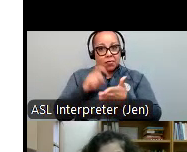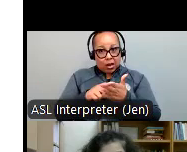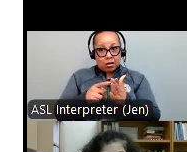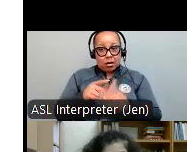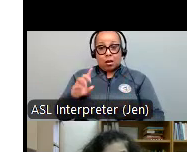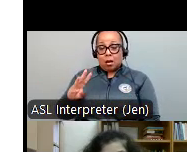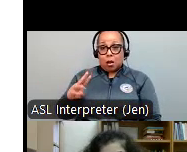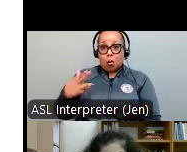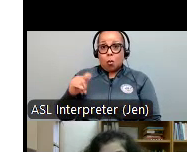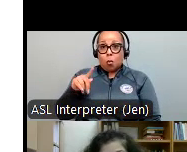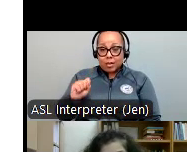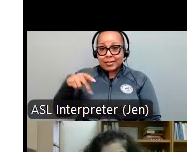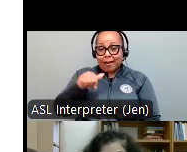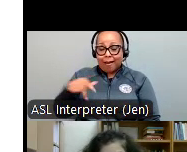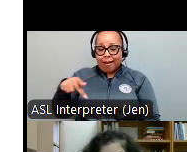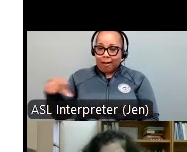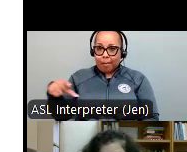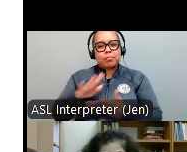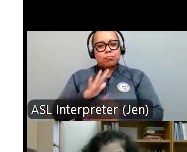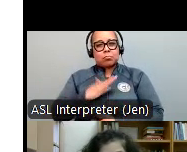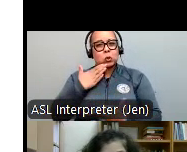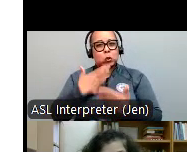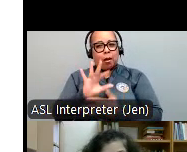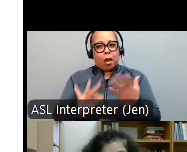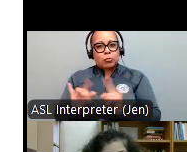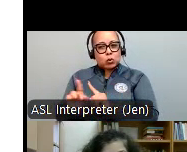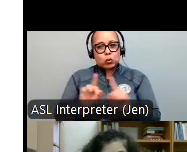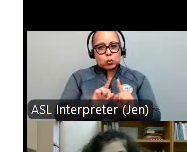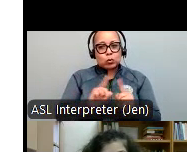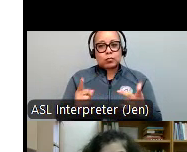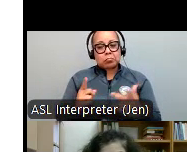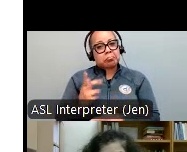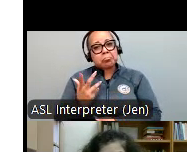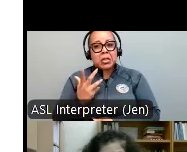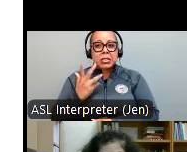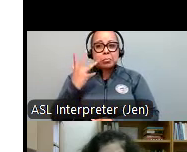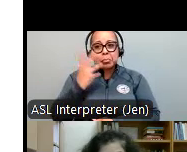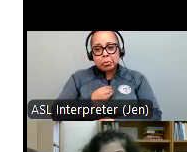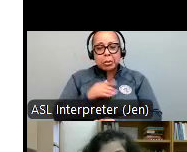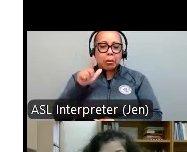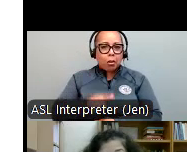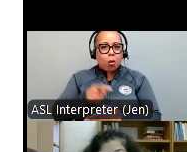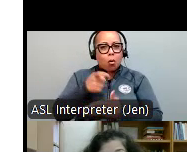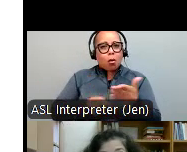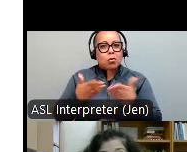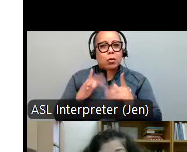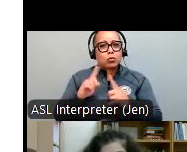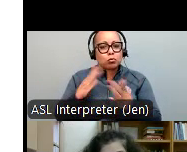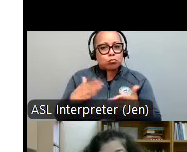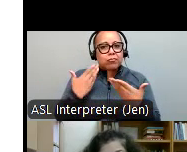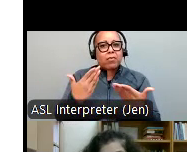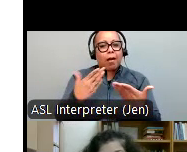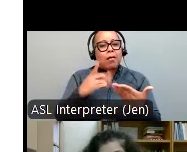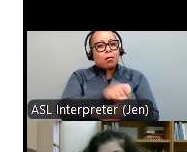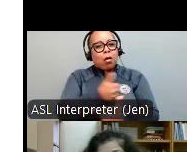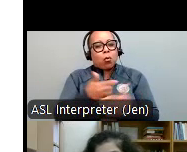really nice option too. It's a pretty low-cost way to provide another way to communicate